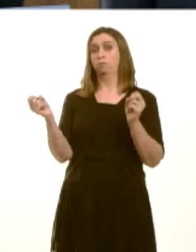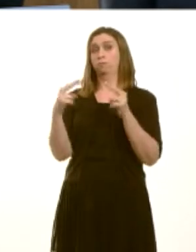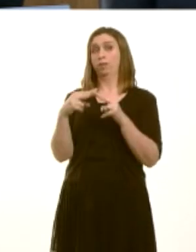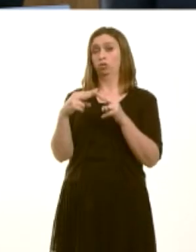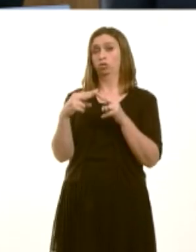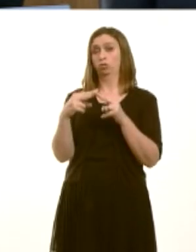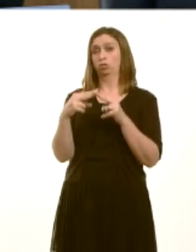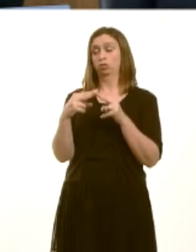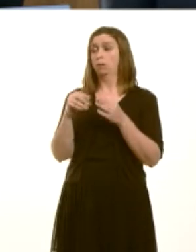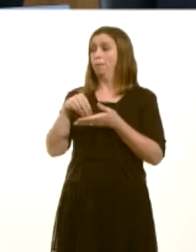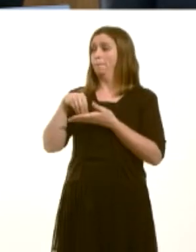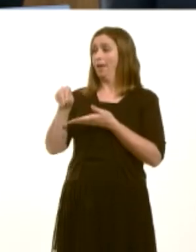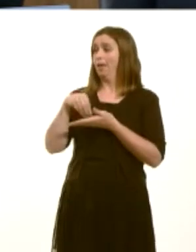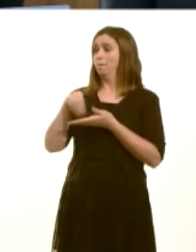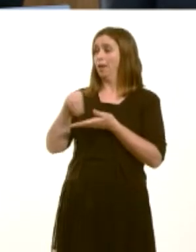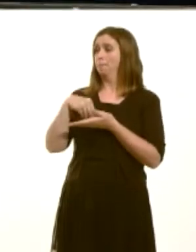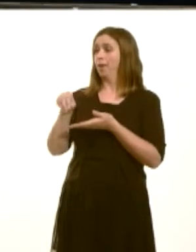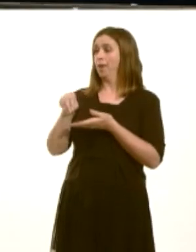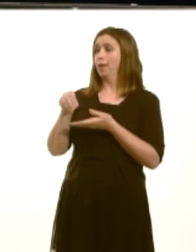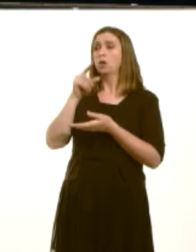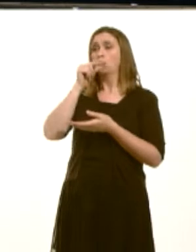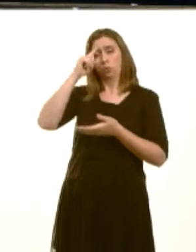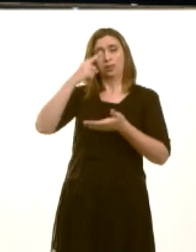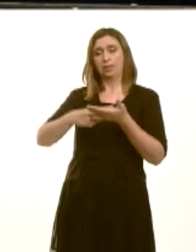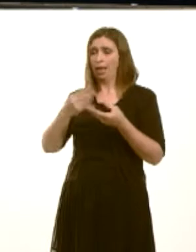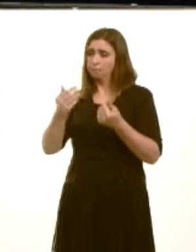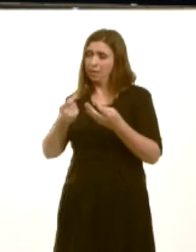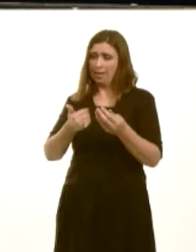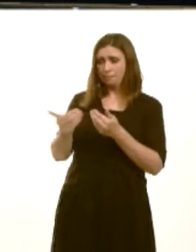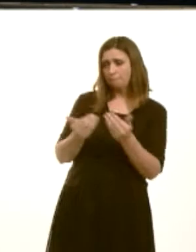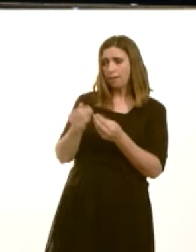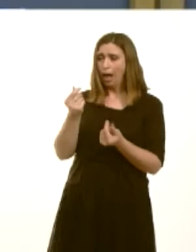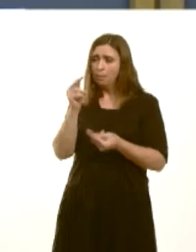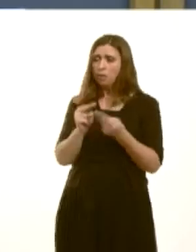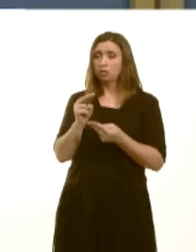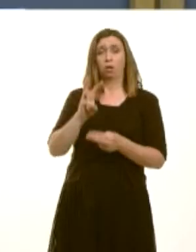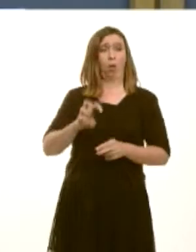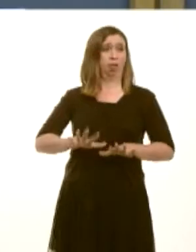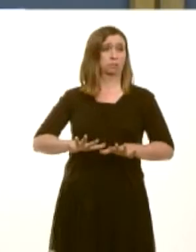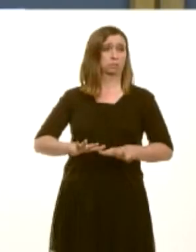the control of the people of Wales. Y Llywydd / The Presiding Officer: We now move back to questions on the paper, and question 3óDavid Rees.